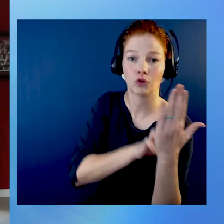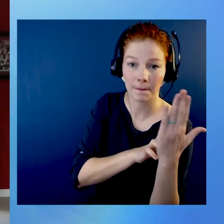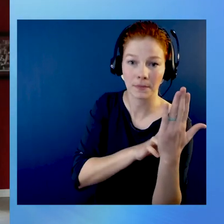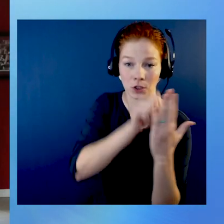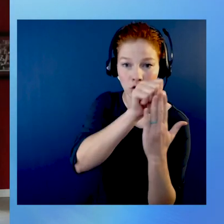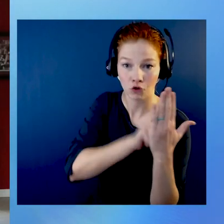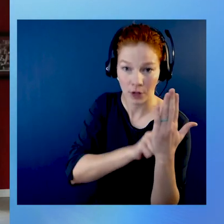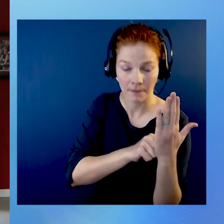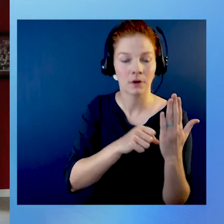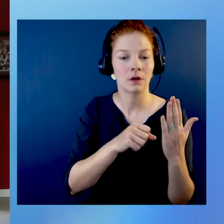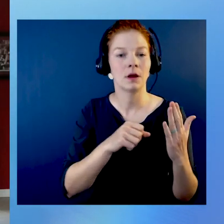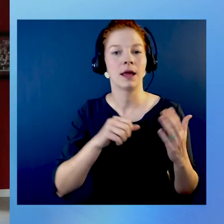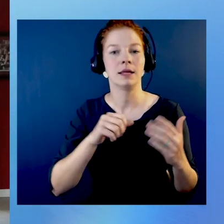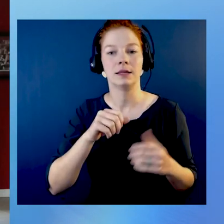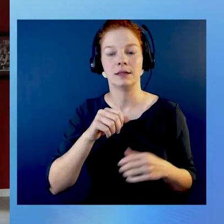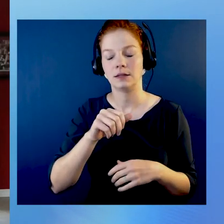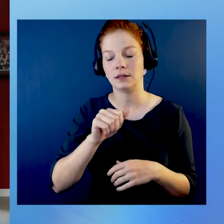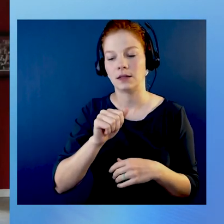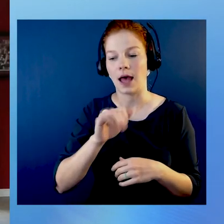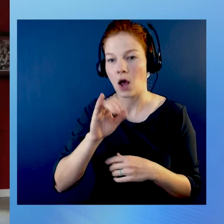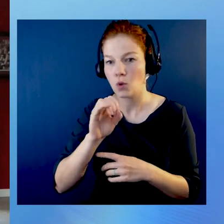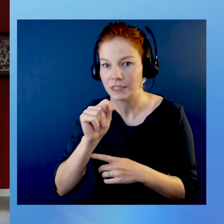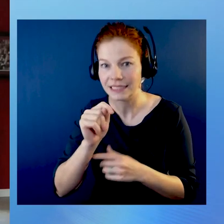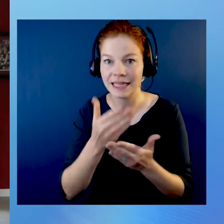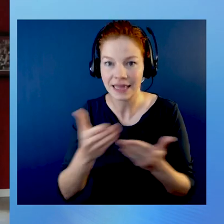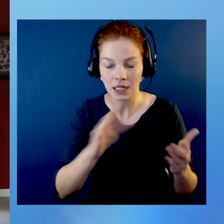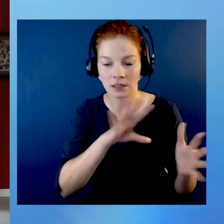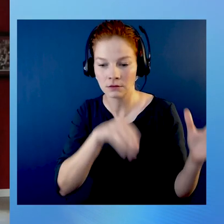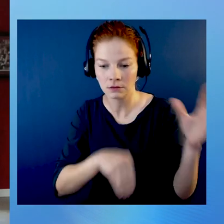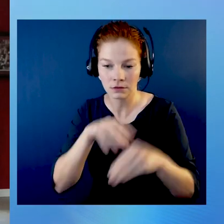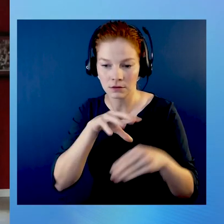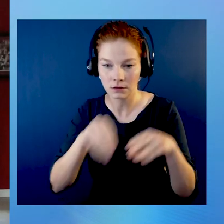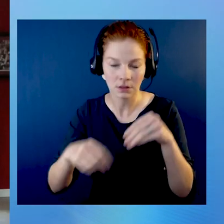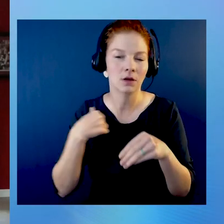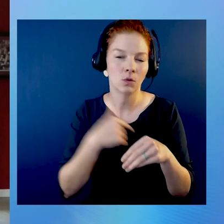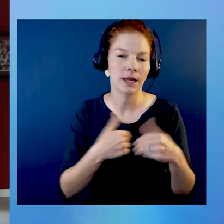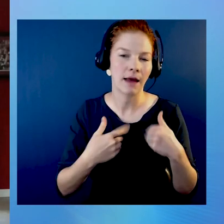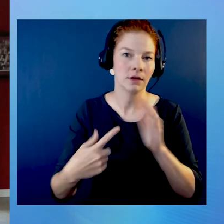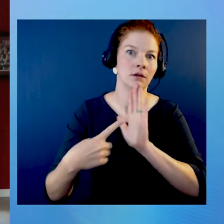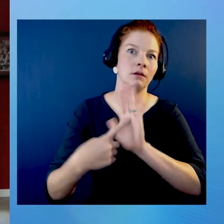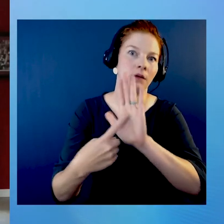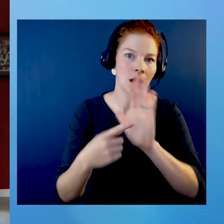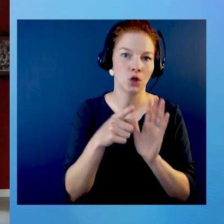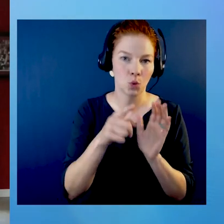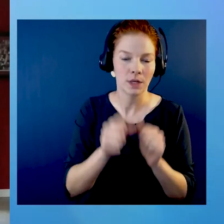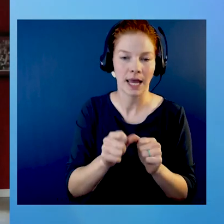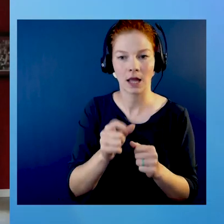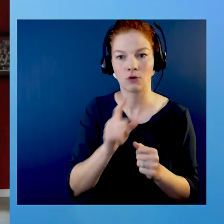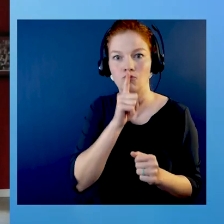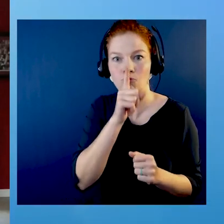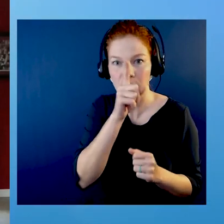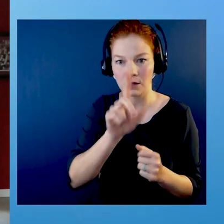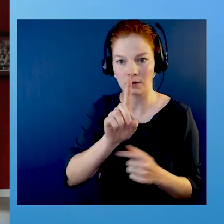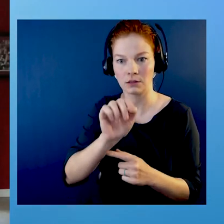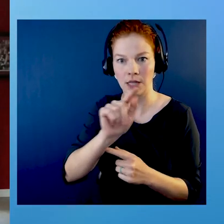and Digital Twins components. We even include kind of an IoT device simulator so that you can go ahead and be feeding in real-time data and